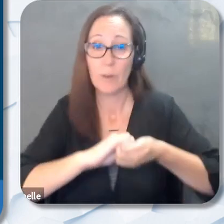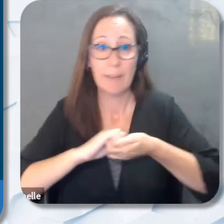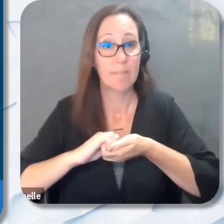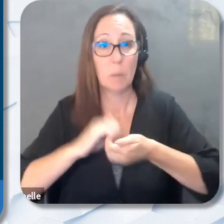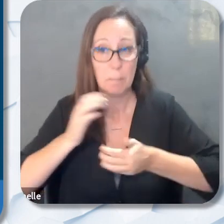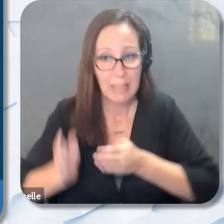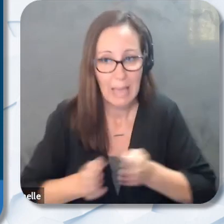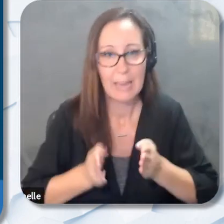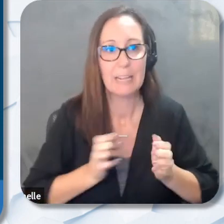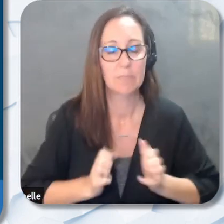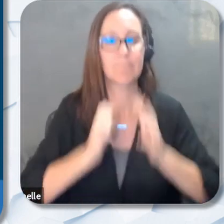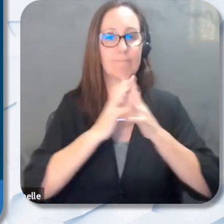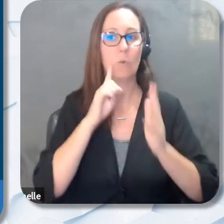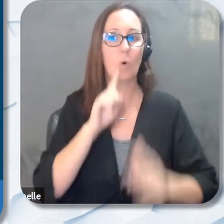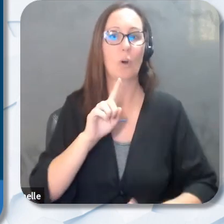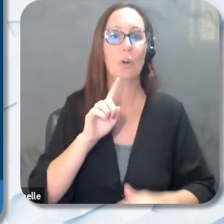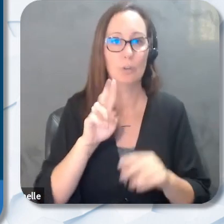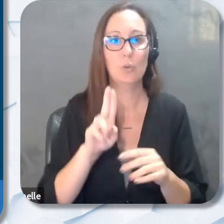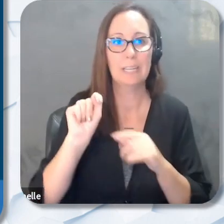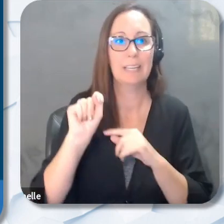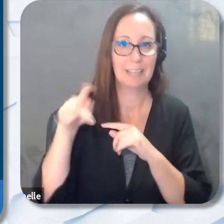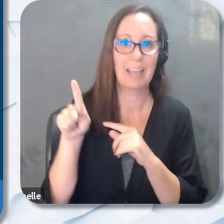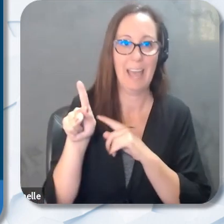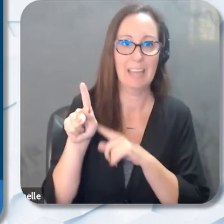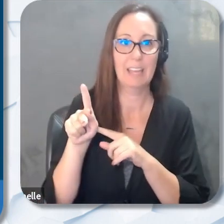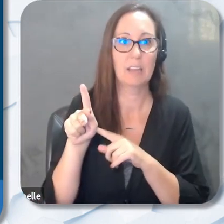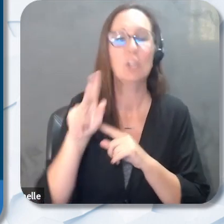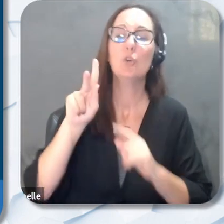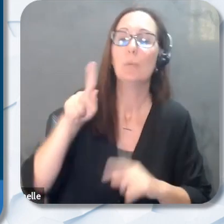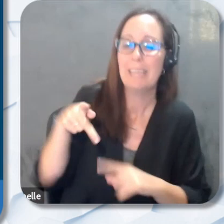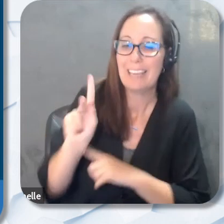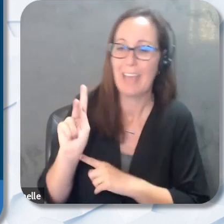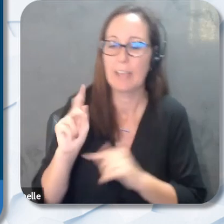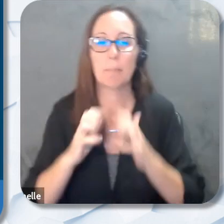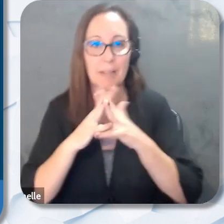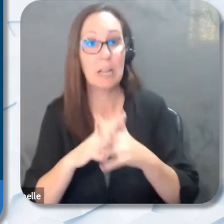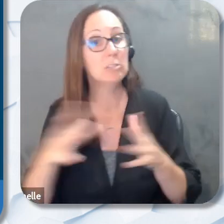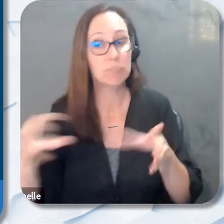for you pk implementation. utilizing the support of educators, researchers and Community partners